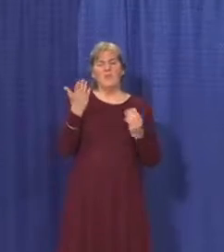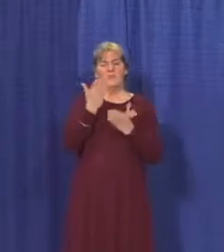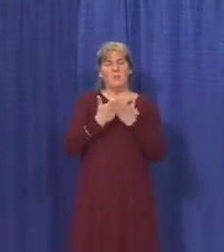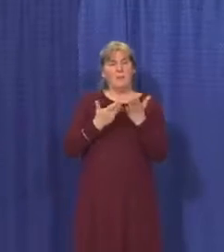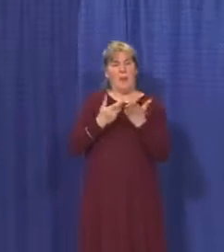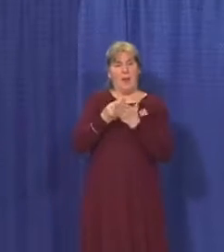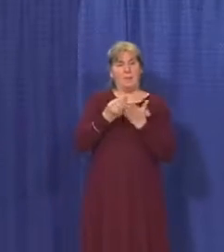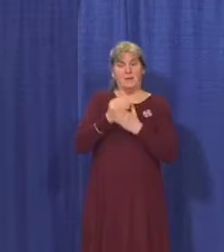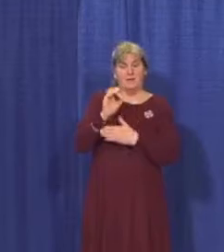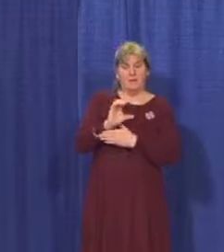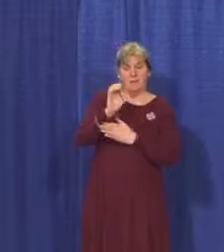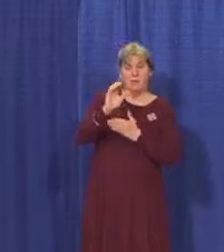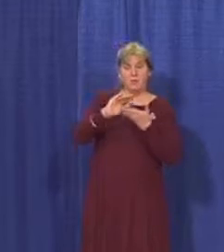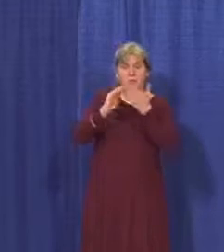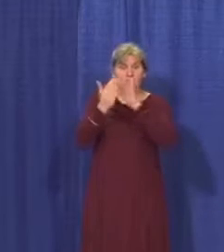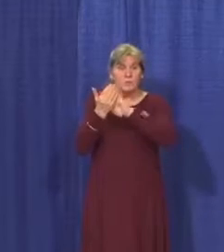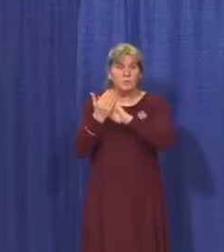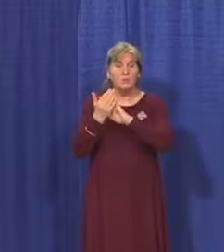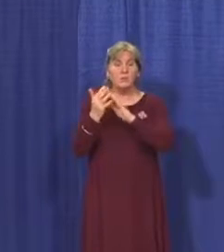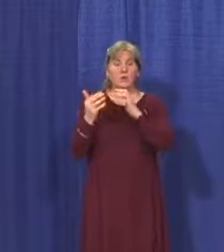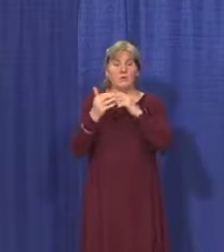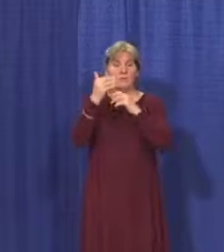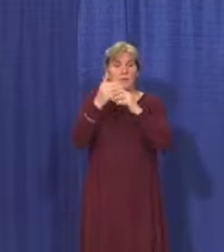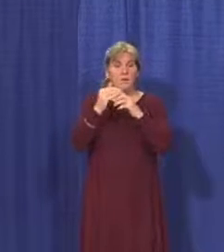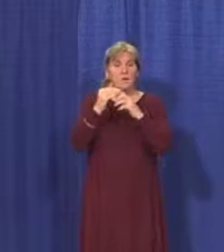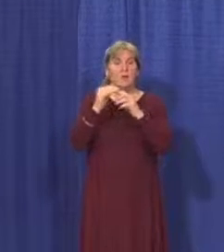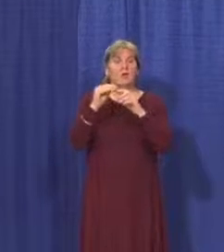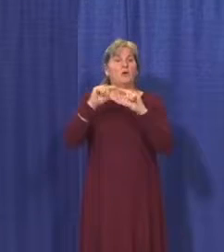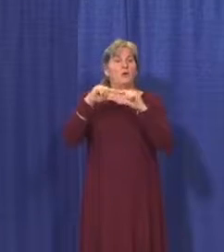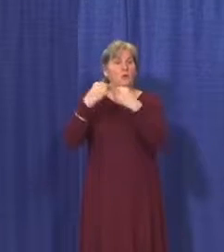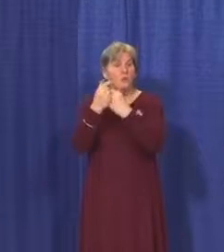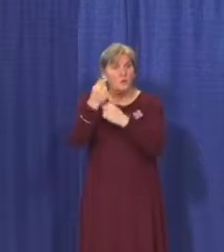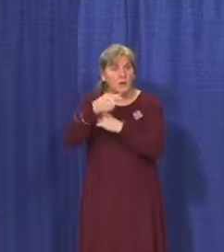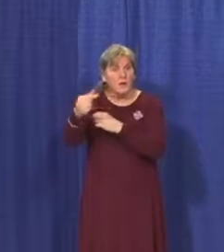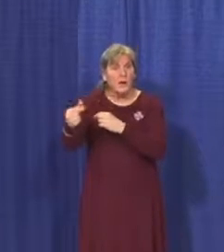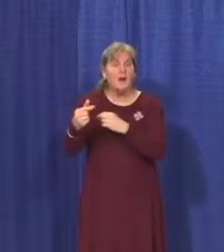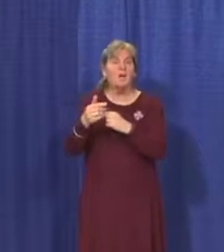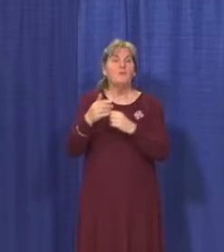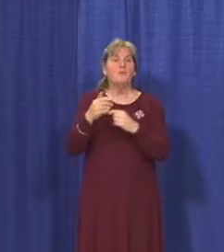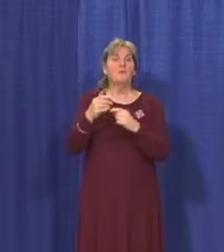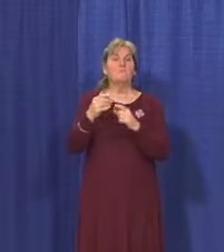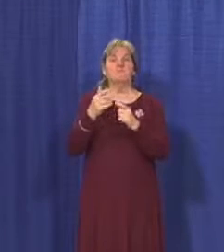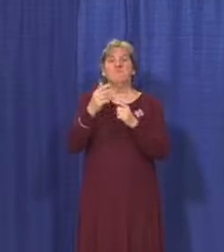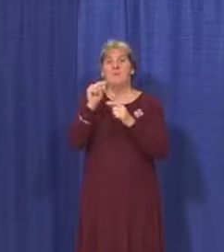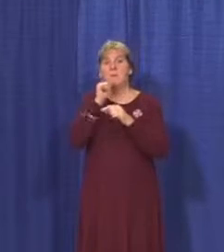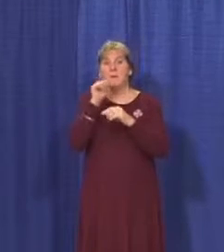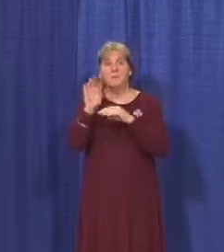indicated to municipalities, indigenous governments, organizations, and community housing providers.